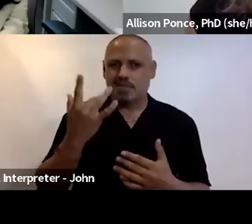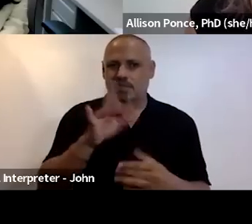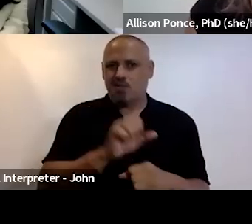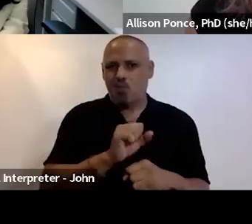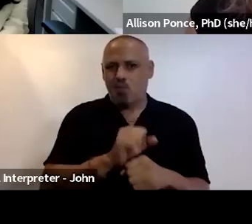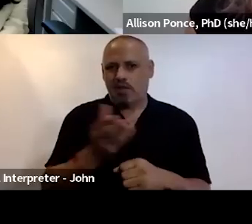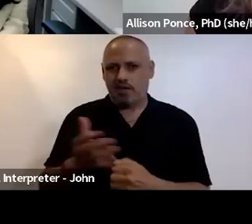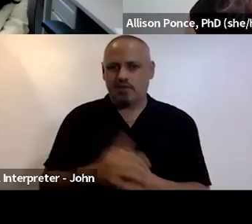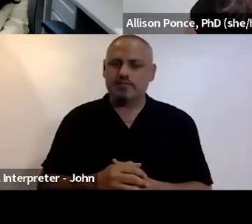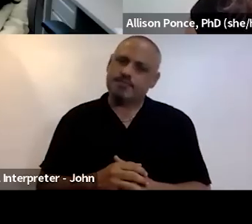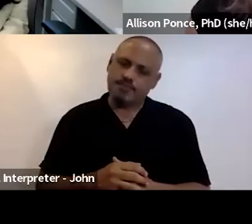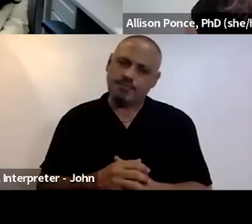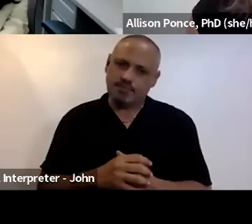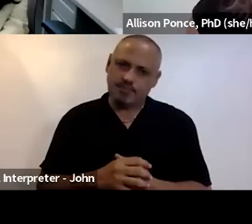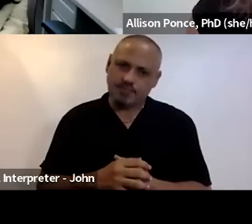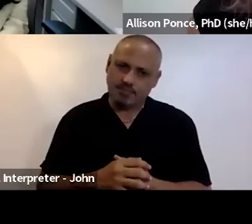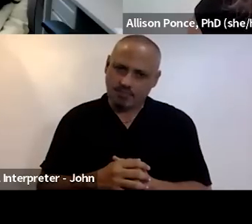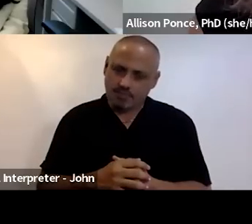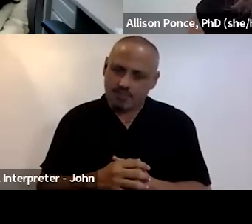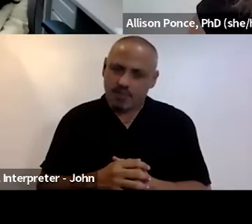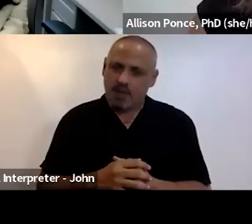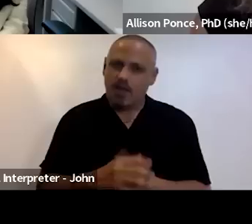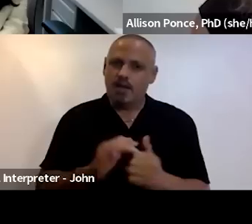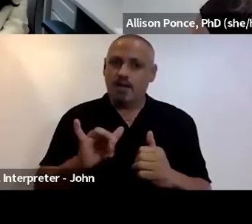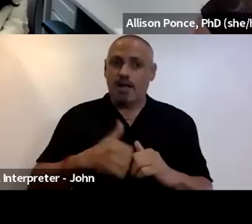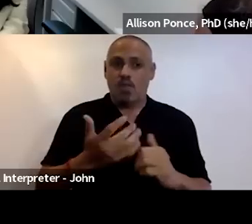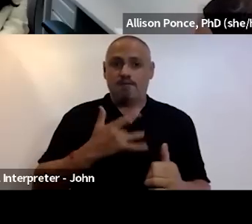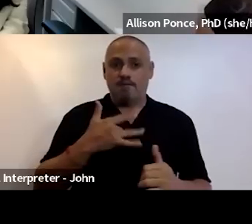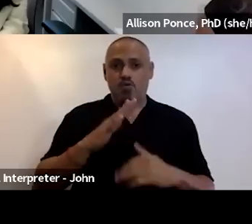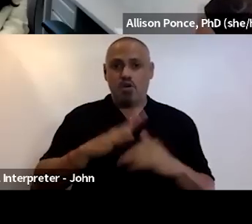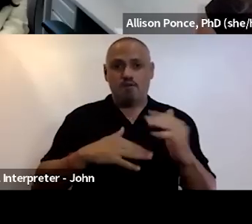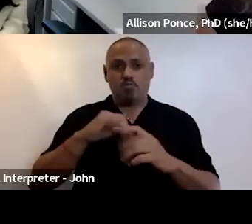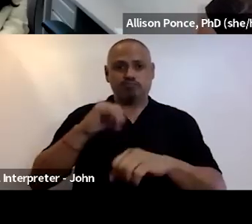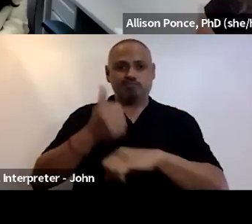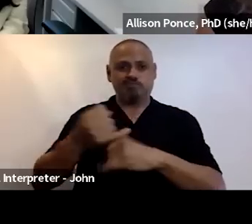and so to the extent that they feel comfortable setting boundaries with other residents,